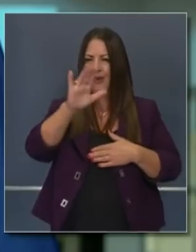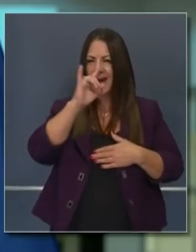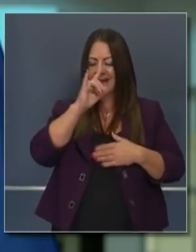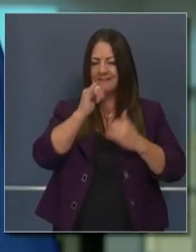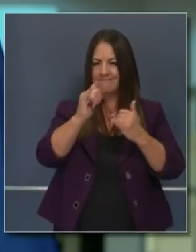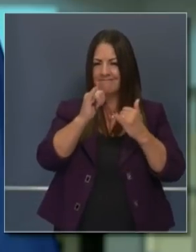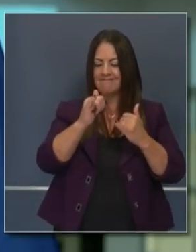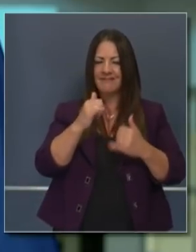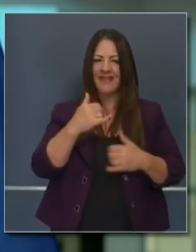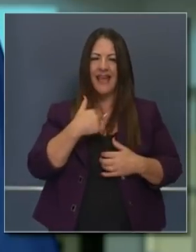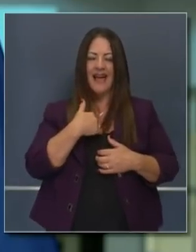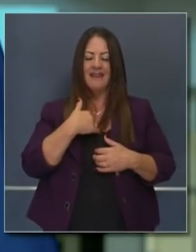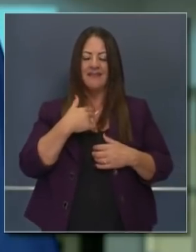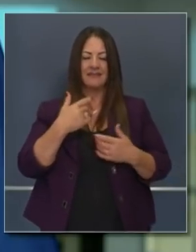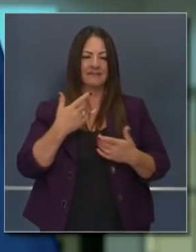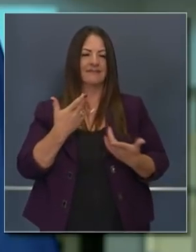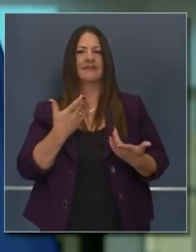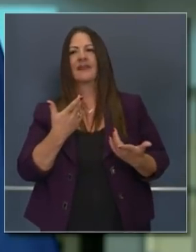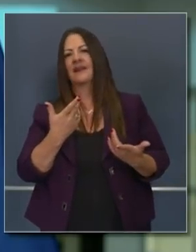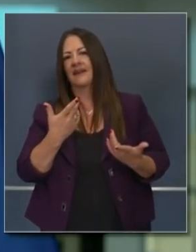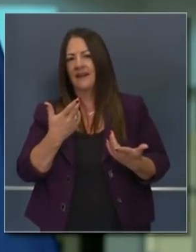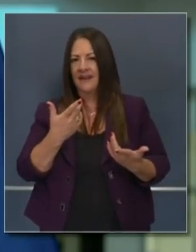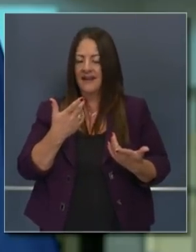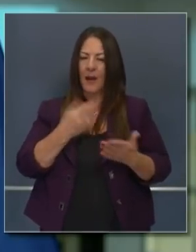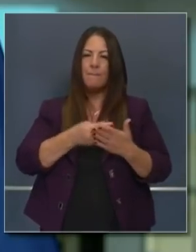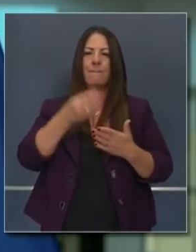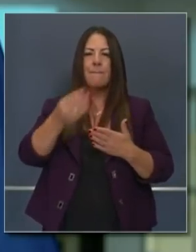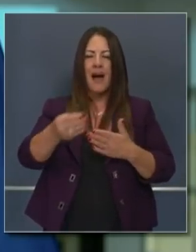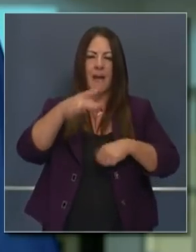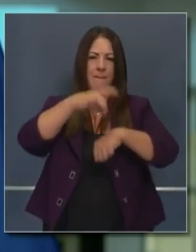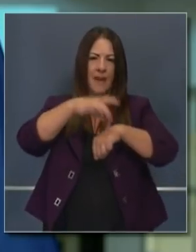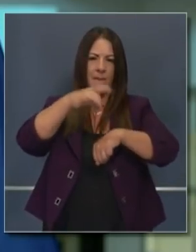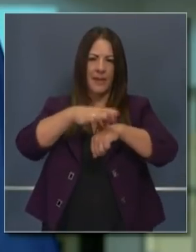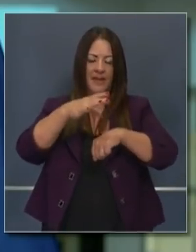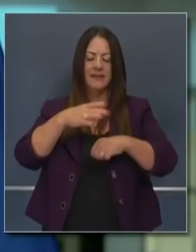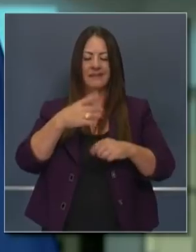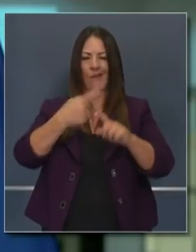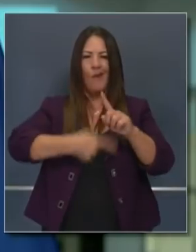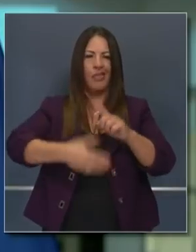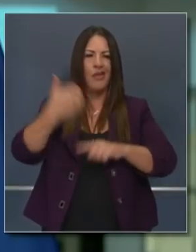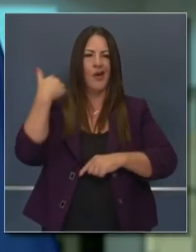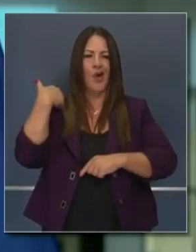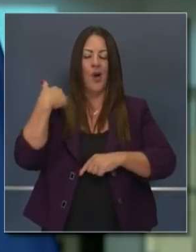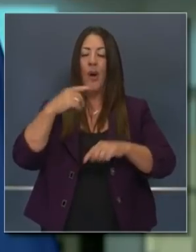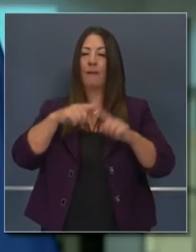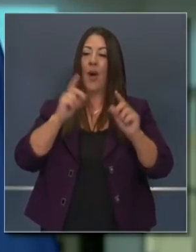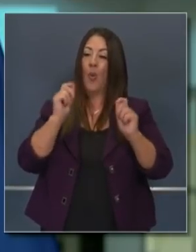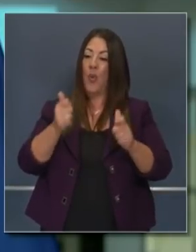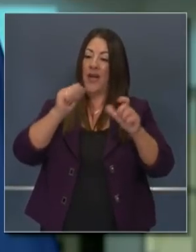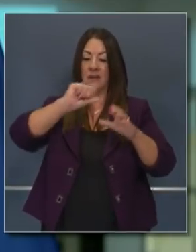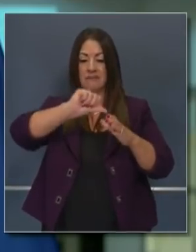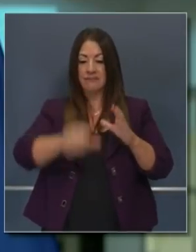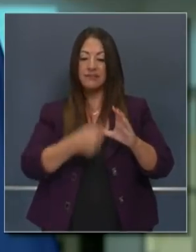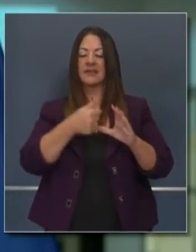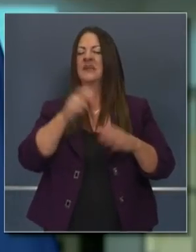ALL KNOW THE DRILL. ANY PARENTS OUT THERE, OUR EAGER THEY ARE TO BUY PUMPKINS A MONTH AND A HALF OUT.